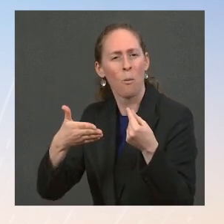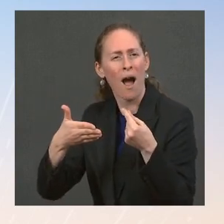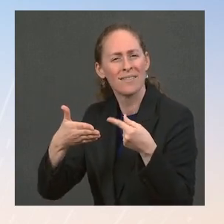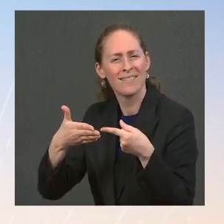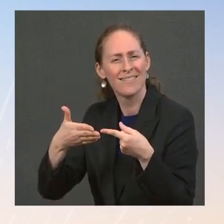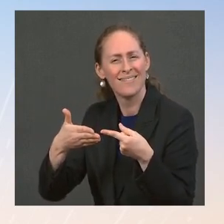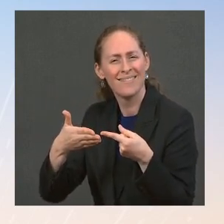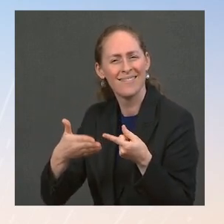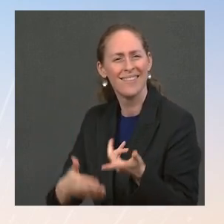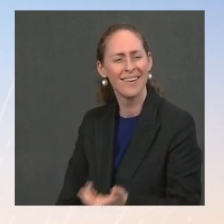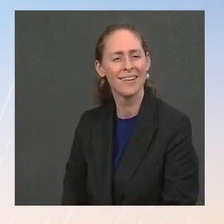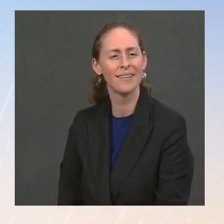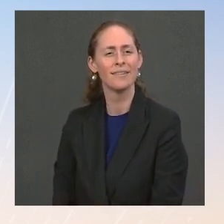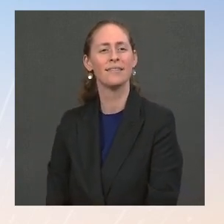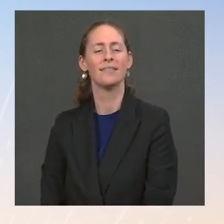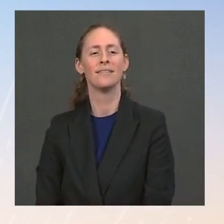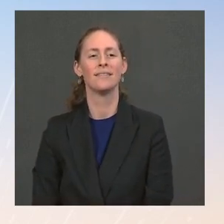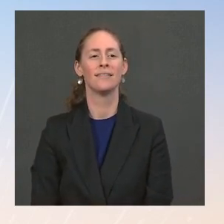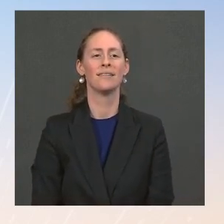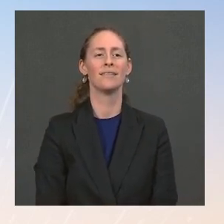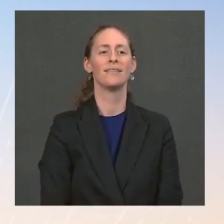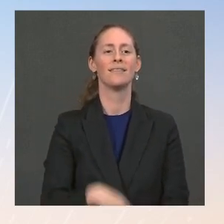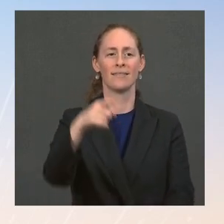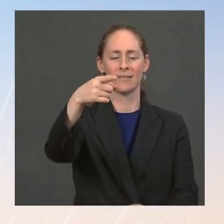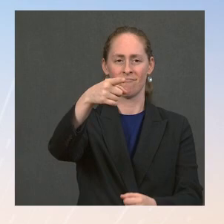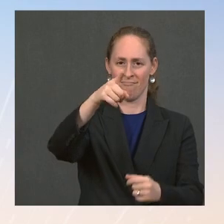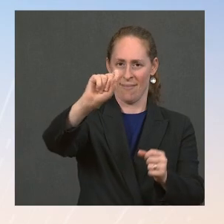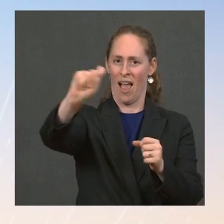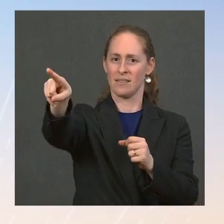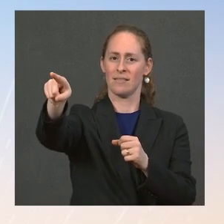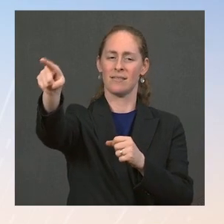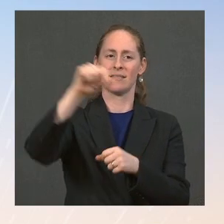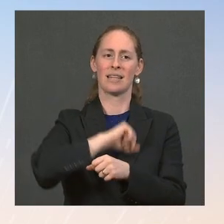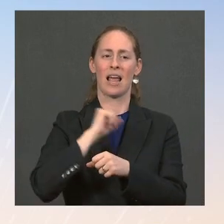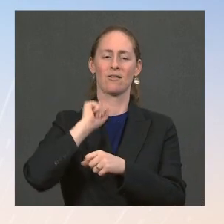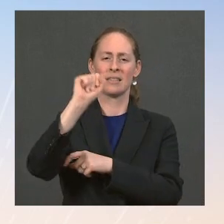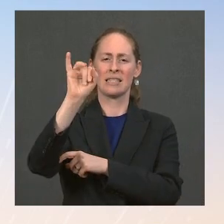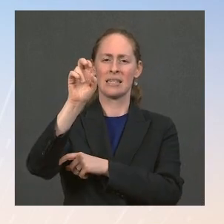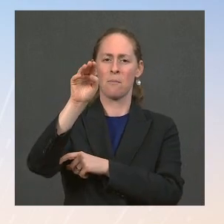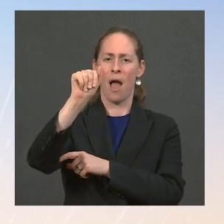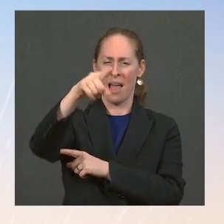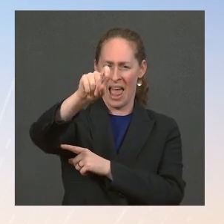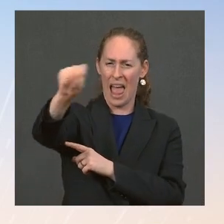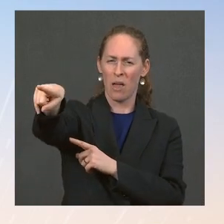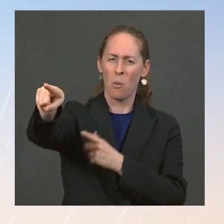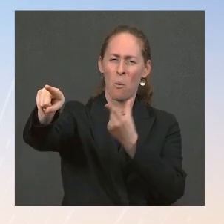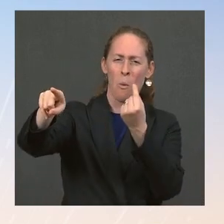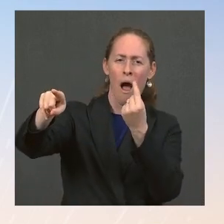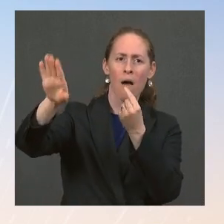Ms. Psaki: I will let Senator Sinema speak for herself on that and what her points of view are at this point in time. Go ahead.